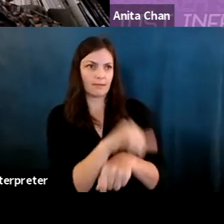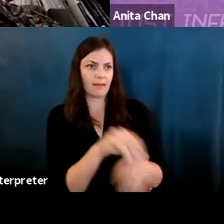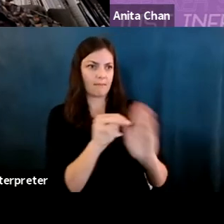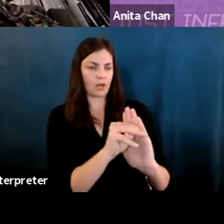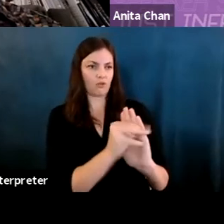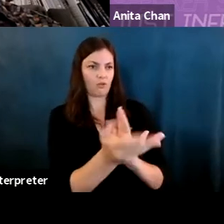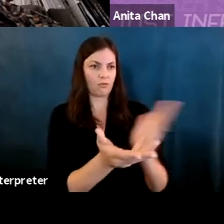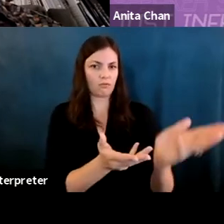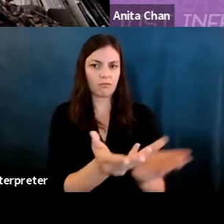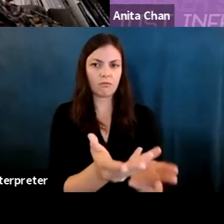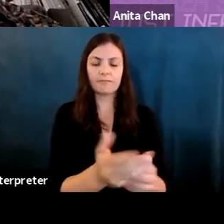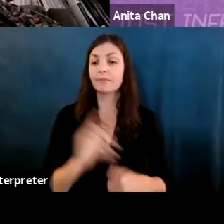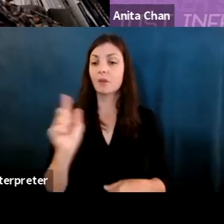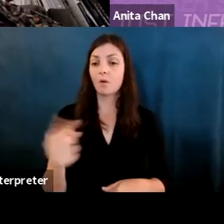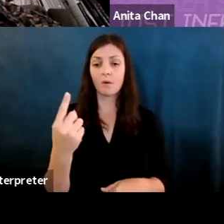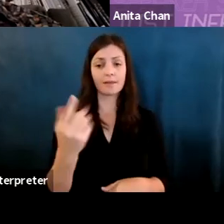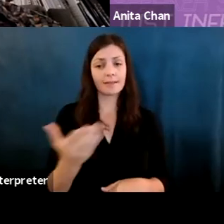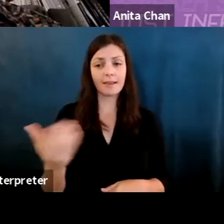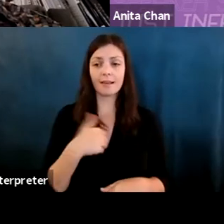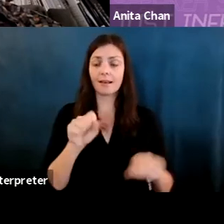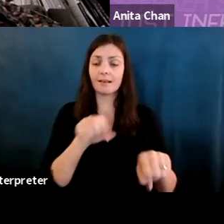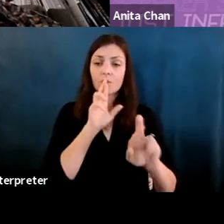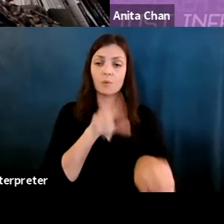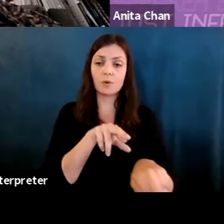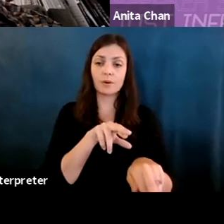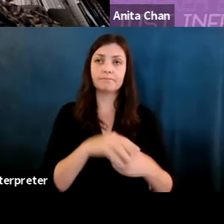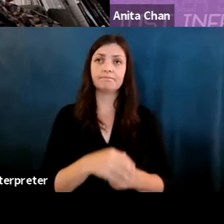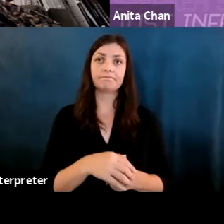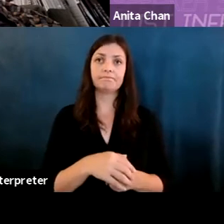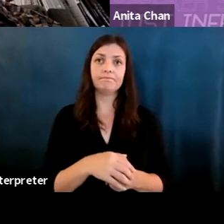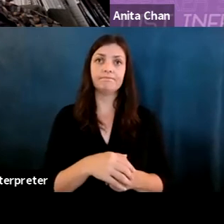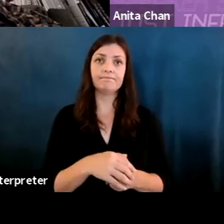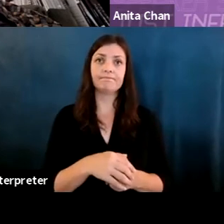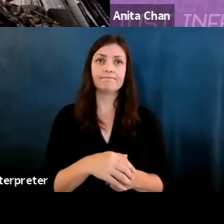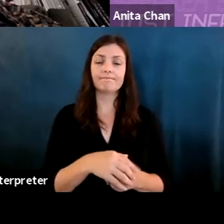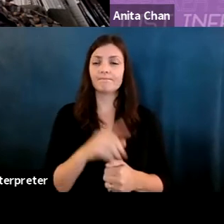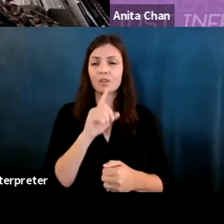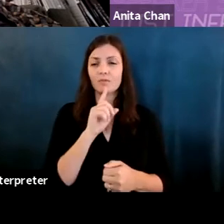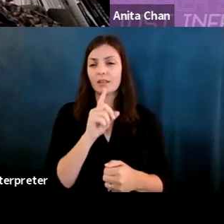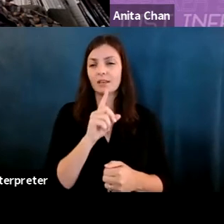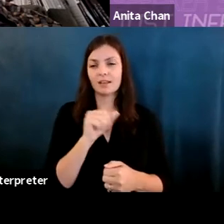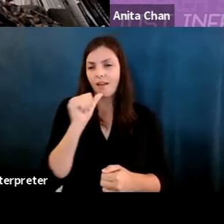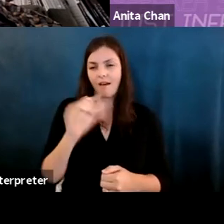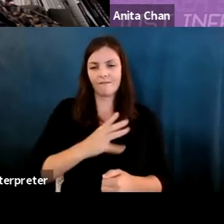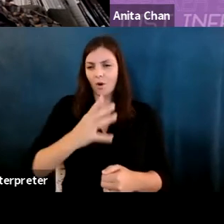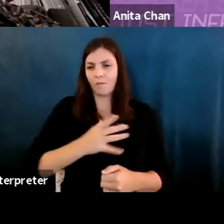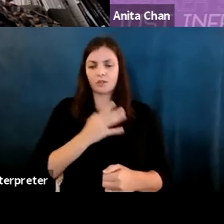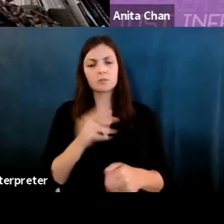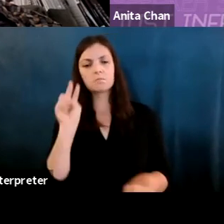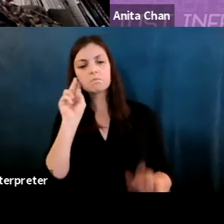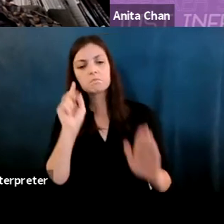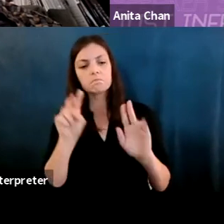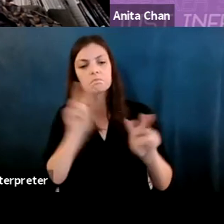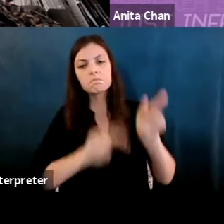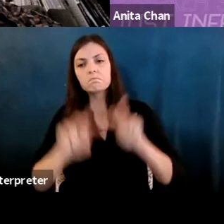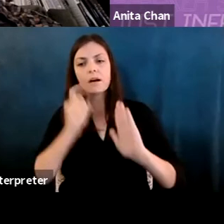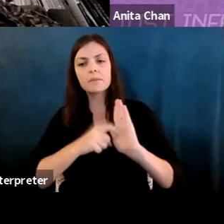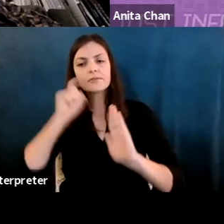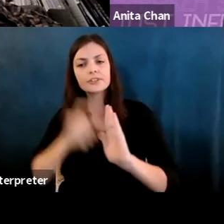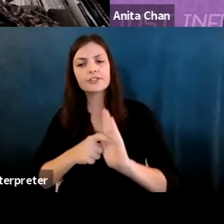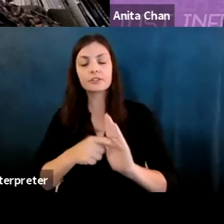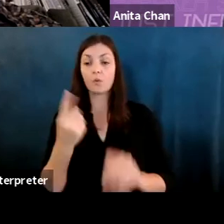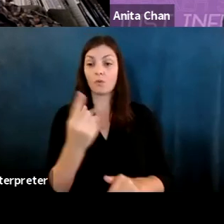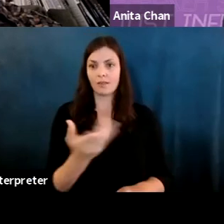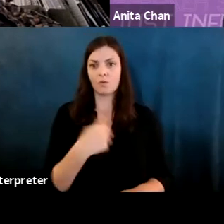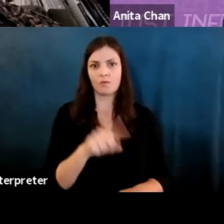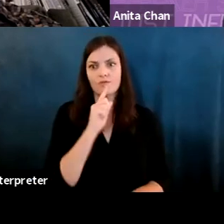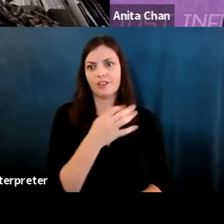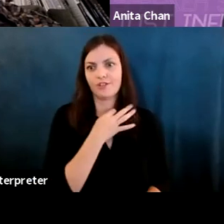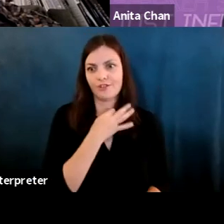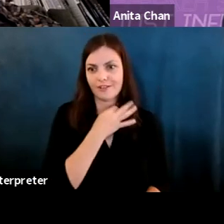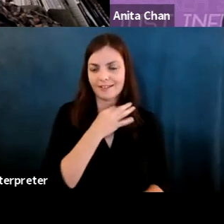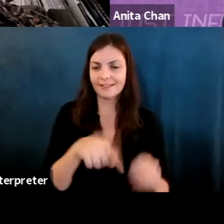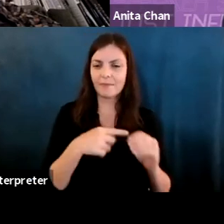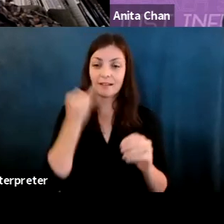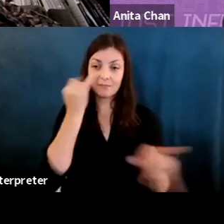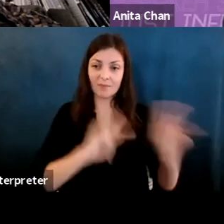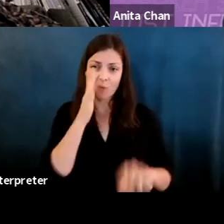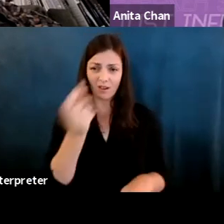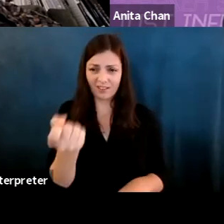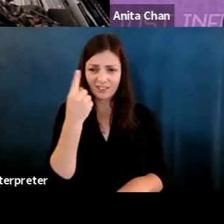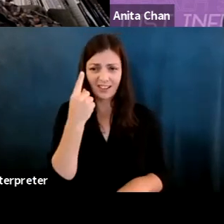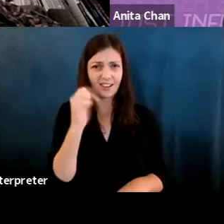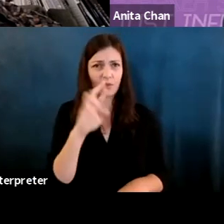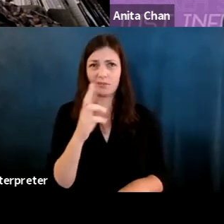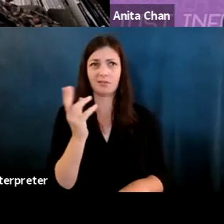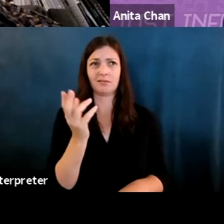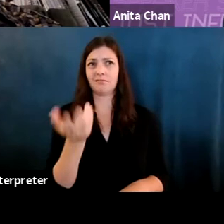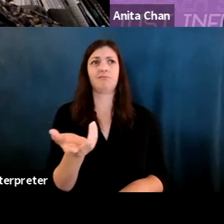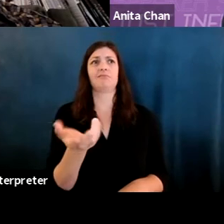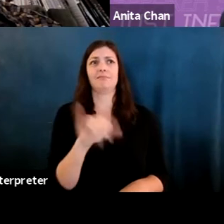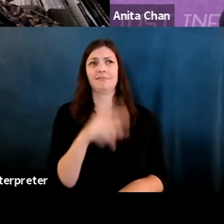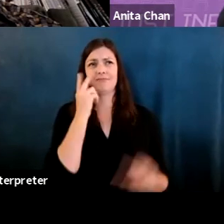Fernanda Viegas: And the only things, I can report on are very informal observations I mean one of the things we were very curious about is whether or not people would understand at all what that visualization was doing.